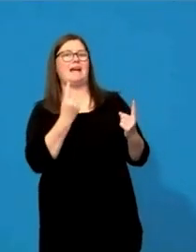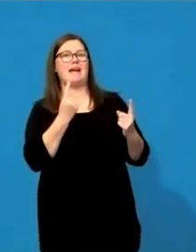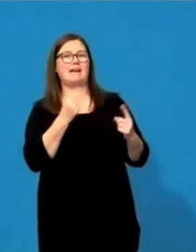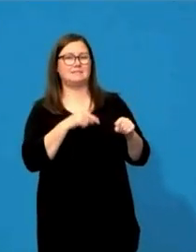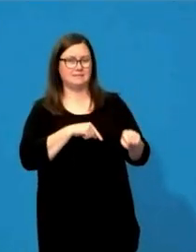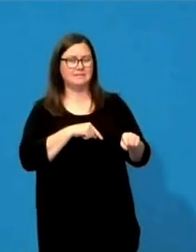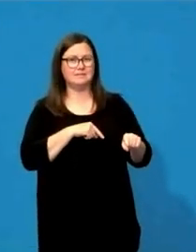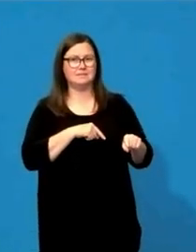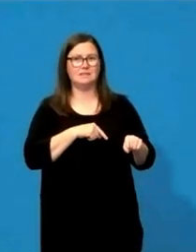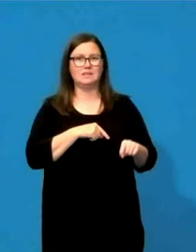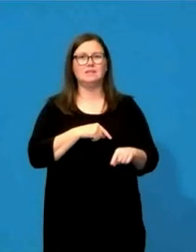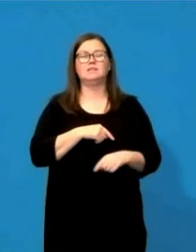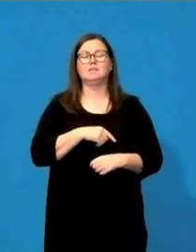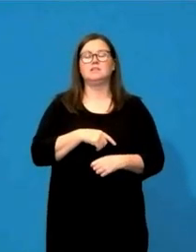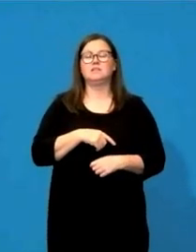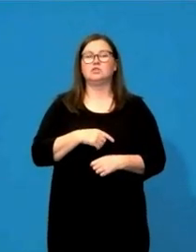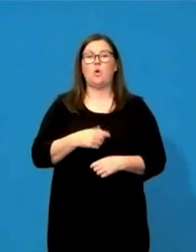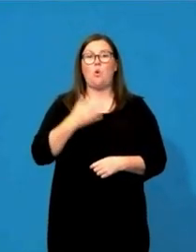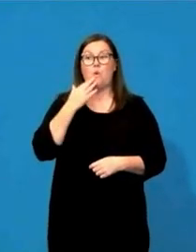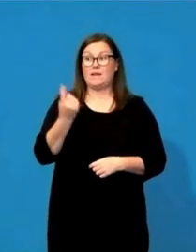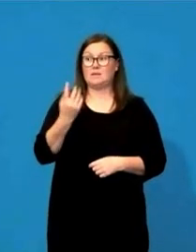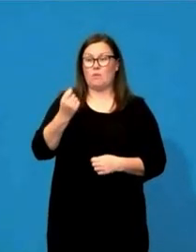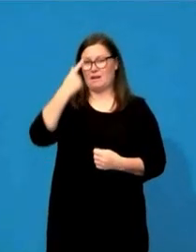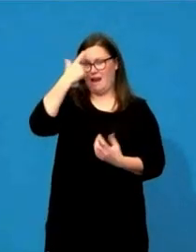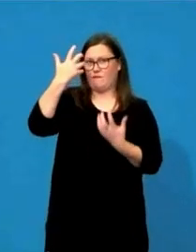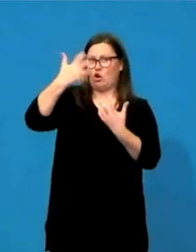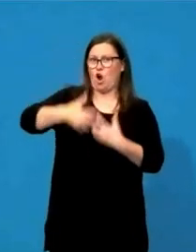just impossible. So, yeah, I think there are lots and lots of barriers.